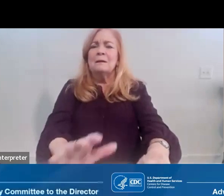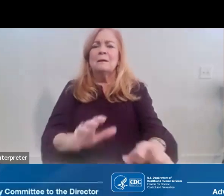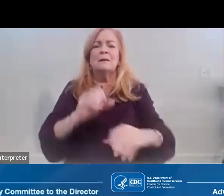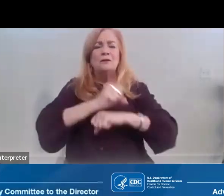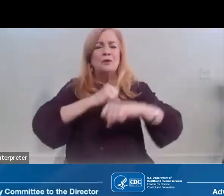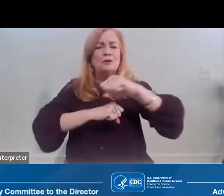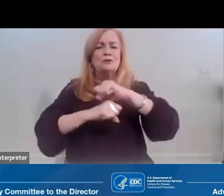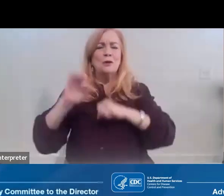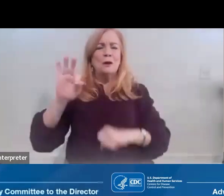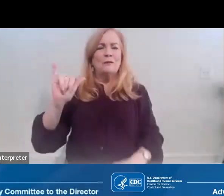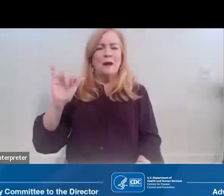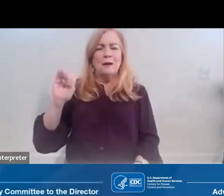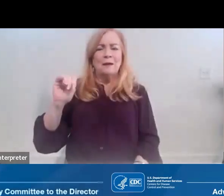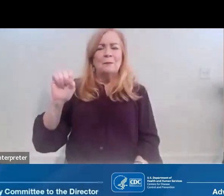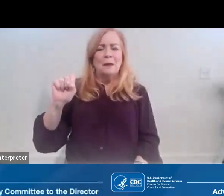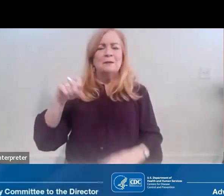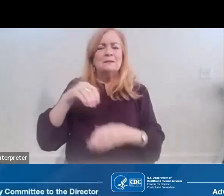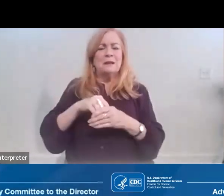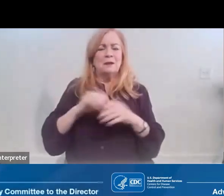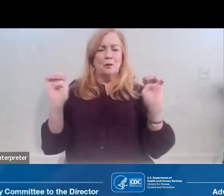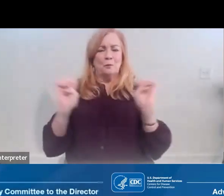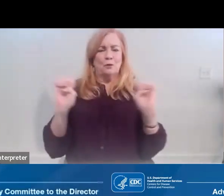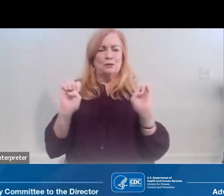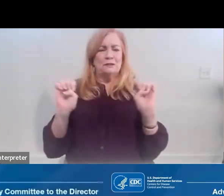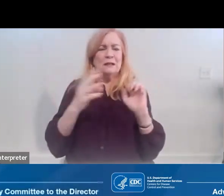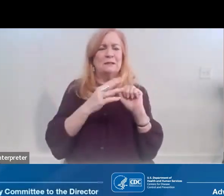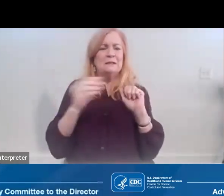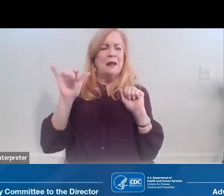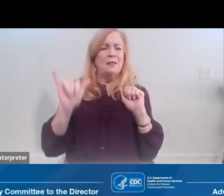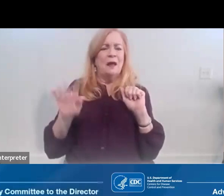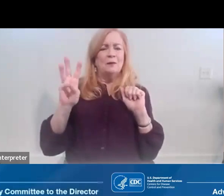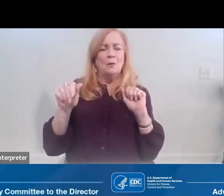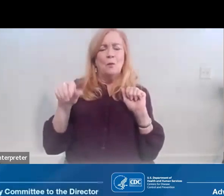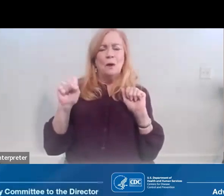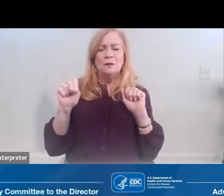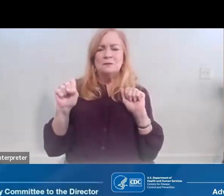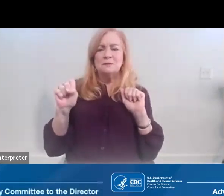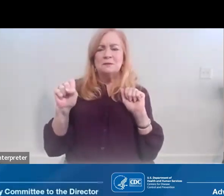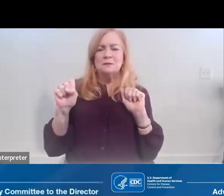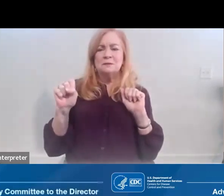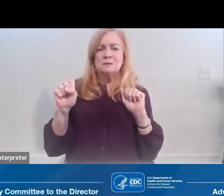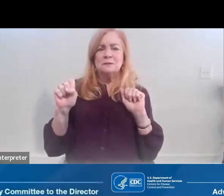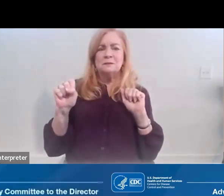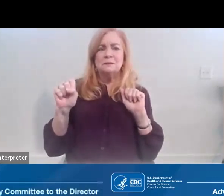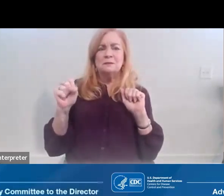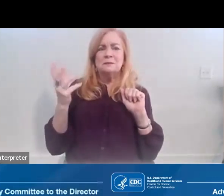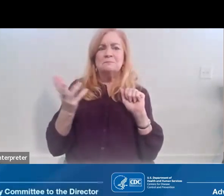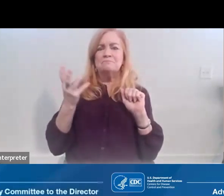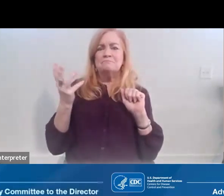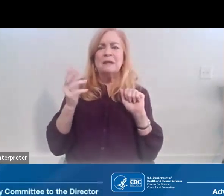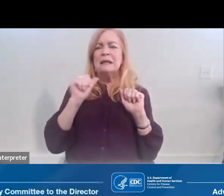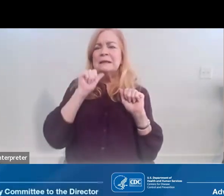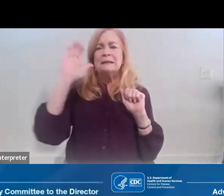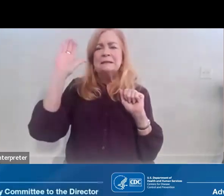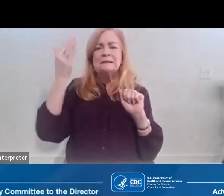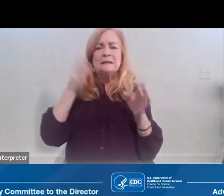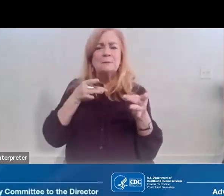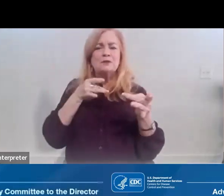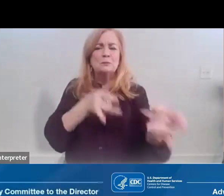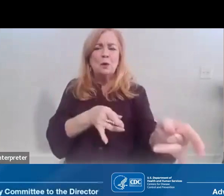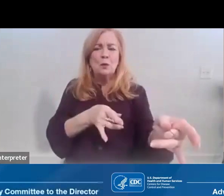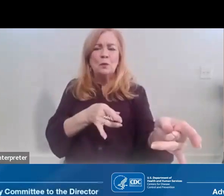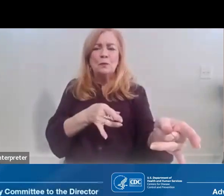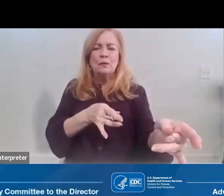And that was didn't seem smooth at best during COVID.